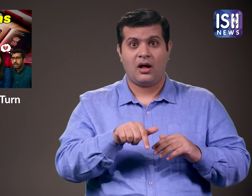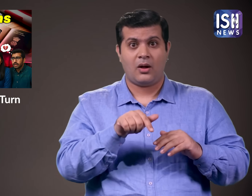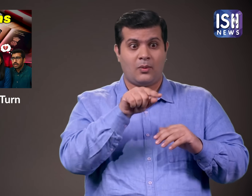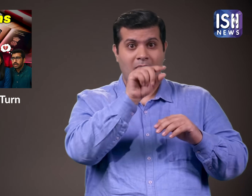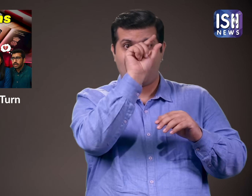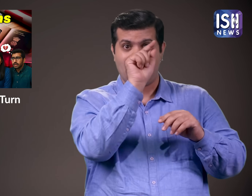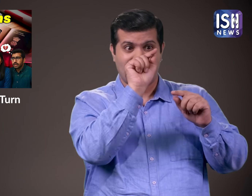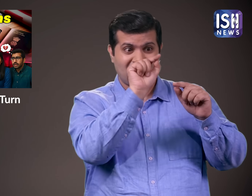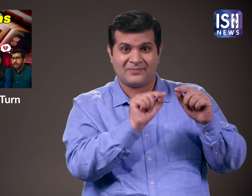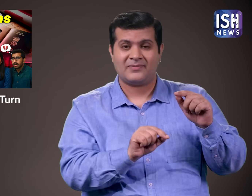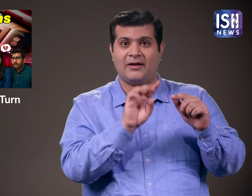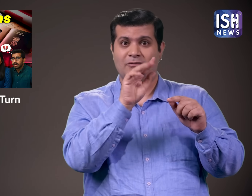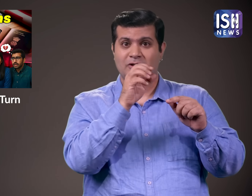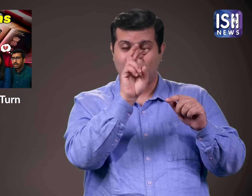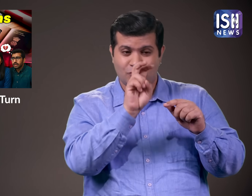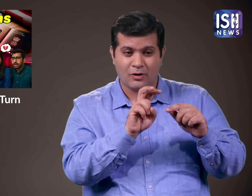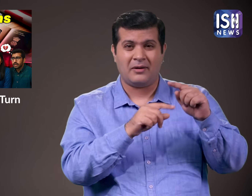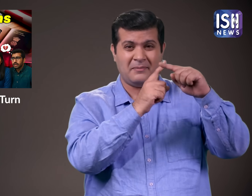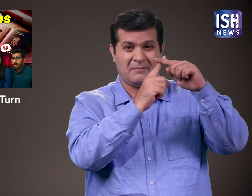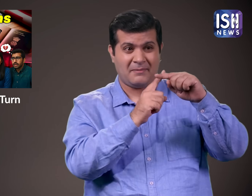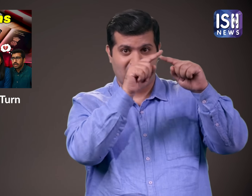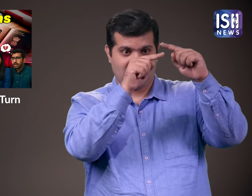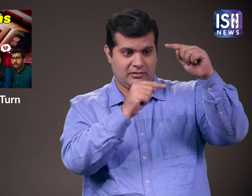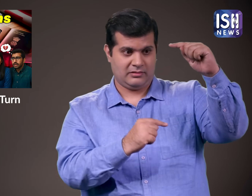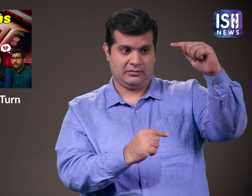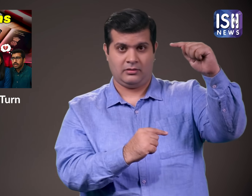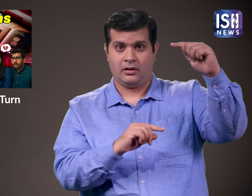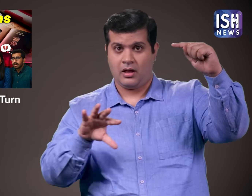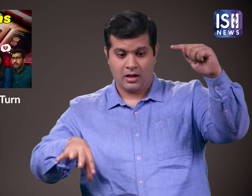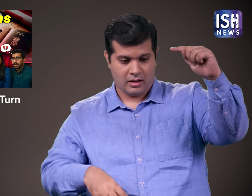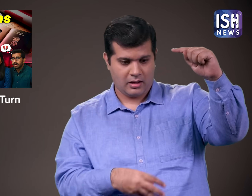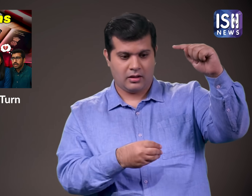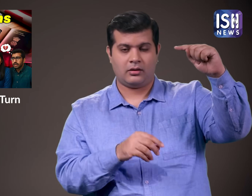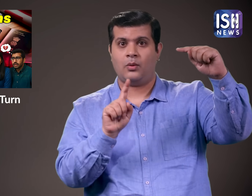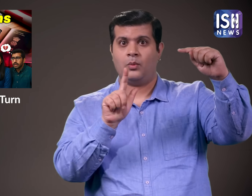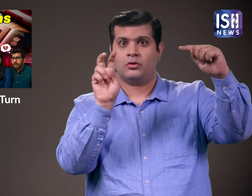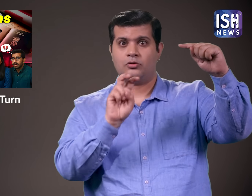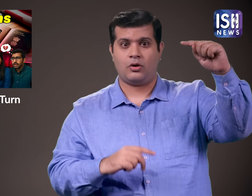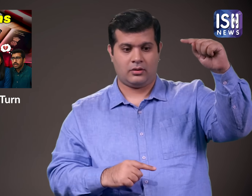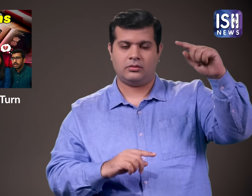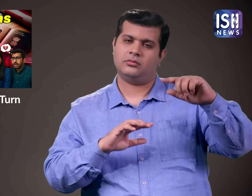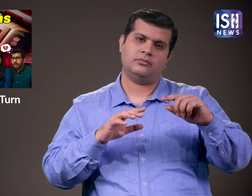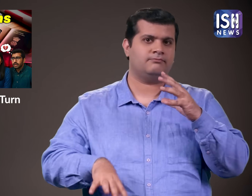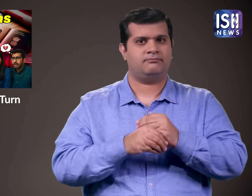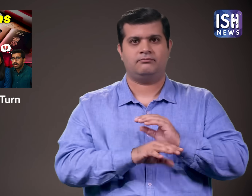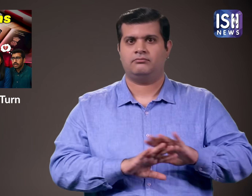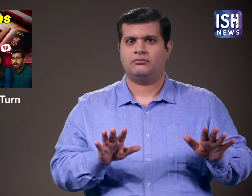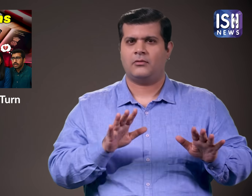Now, along with existing fees, the application fee of $100,000 is added.